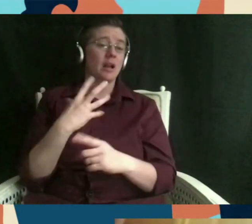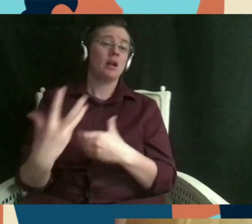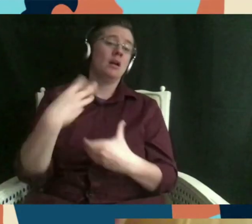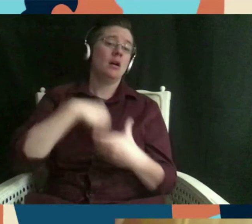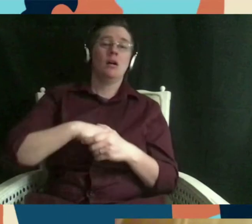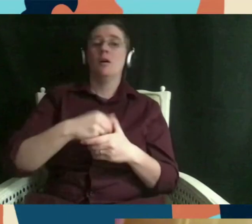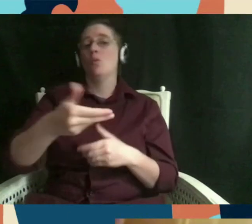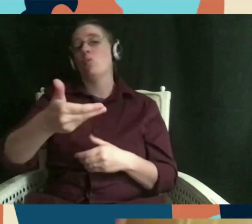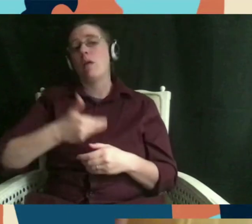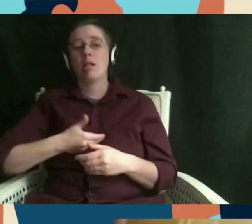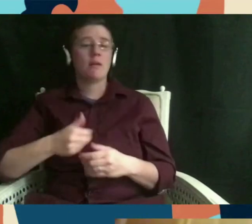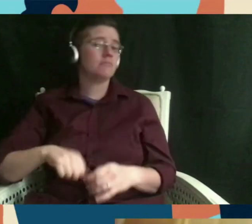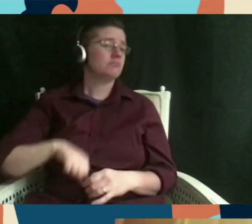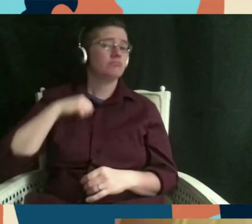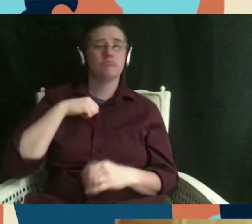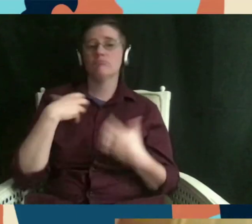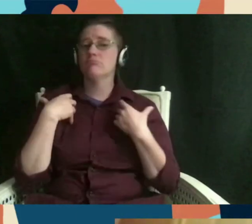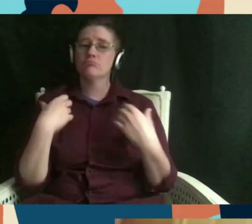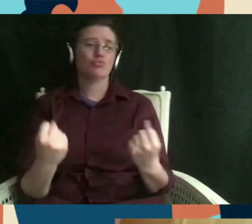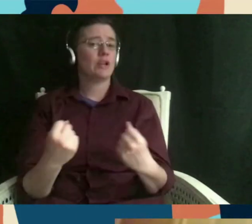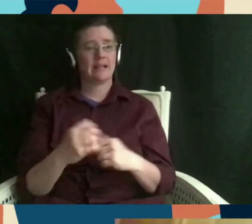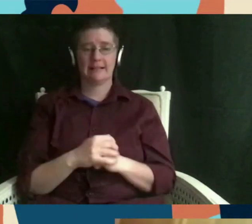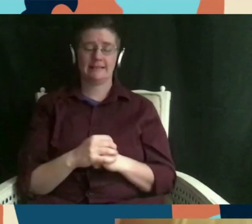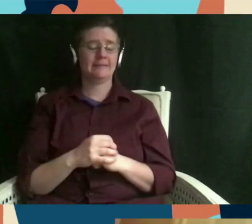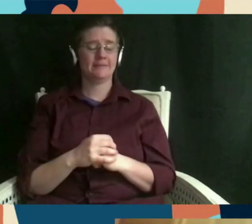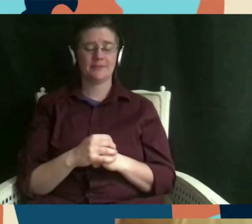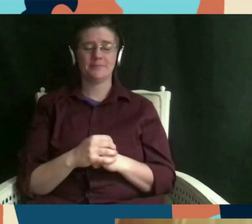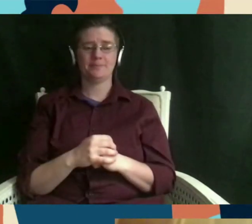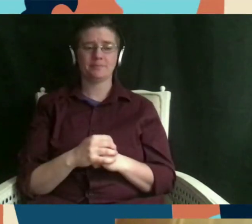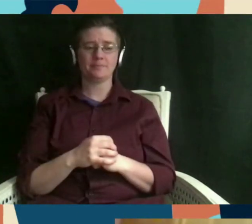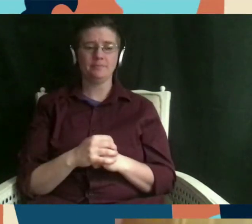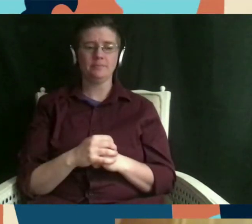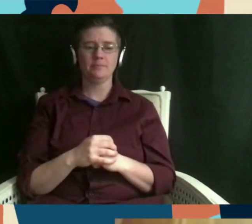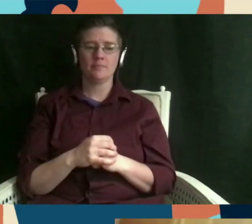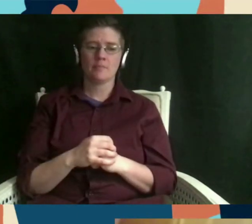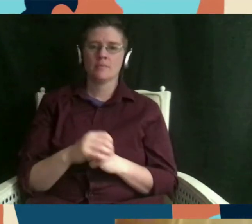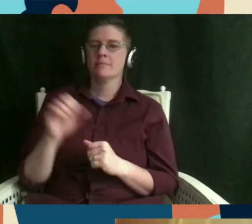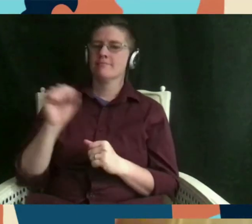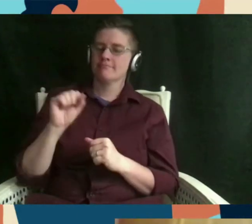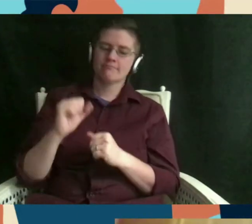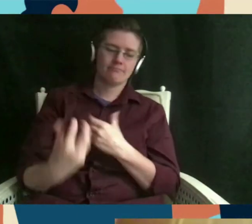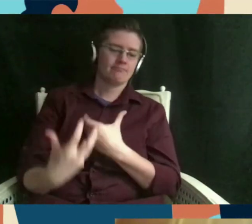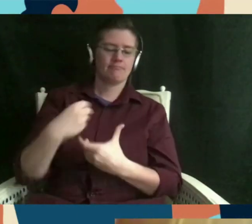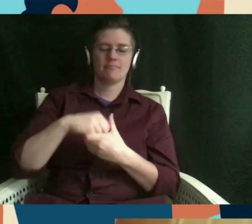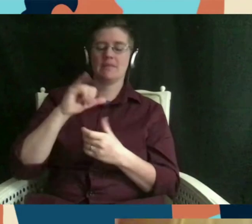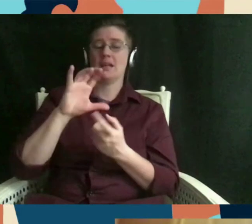yeah immersing yourself in that culture is so important because you understand